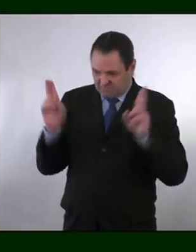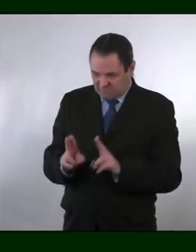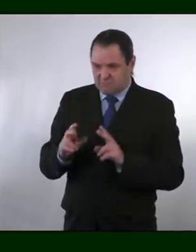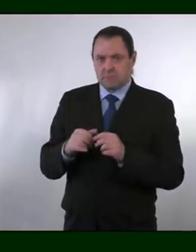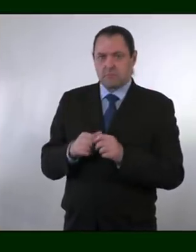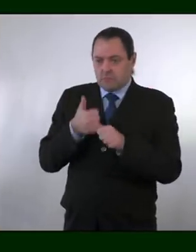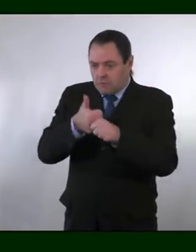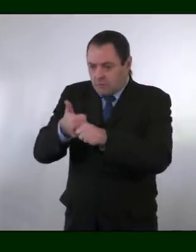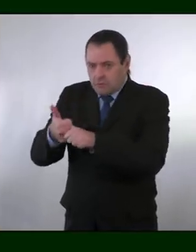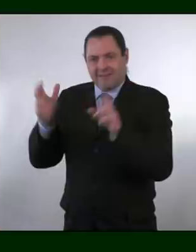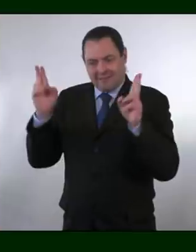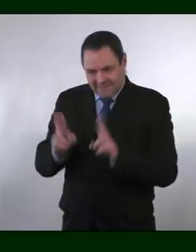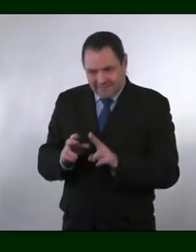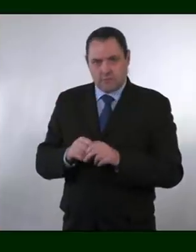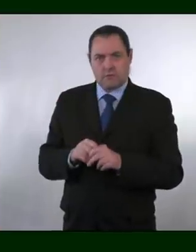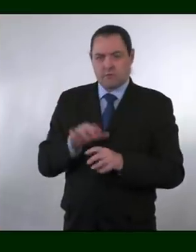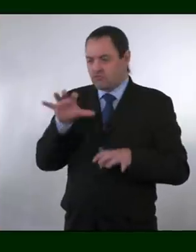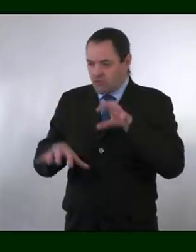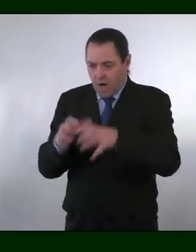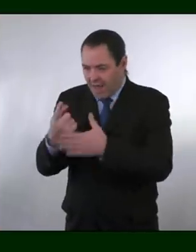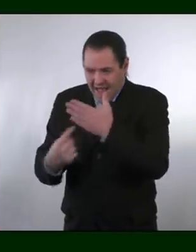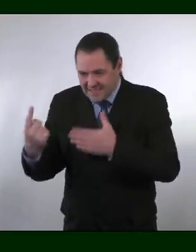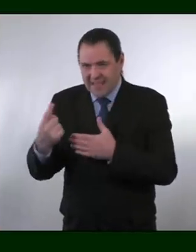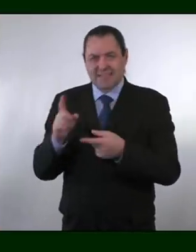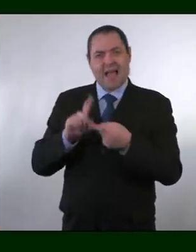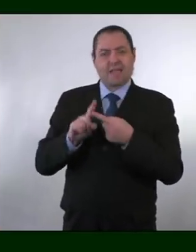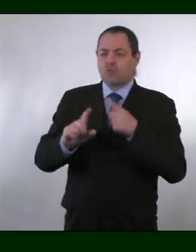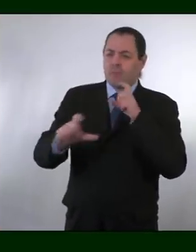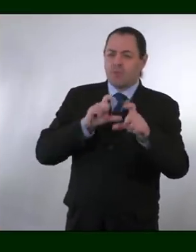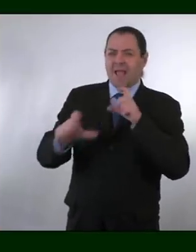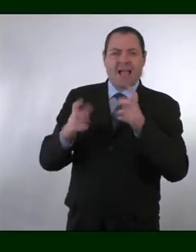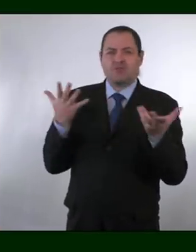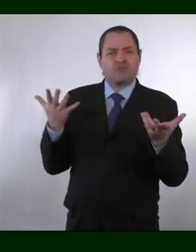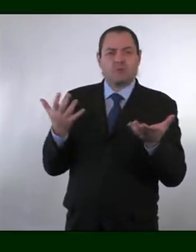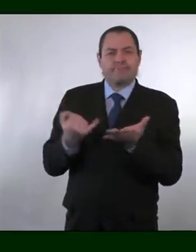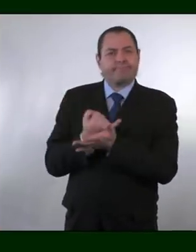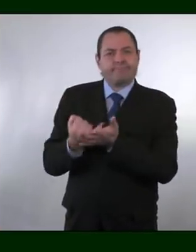and have been excluded from the Government’s shambolic communications. As we start Disability